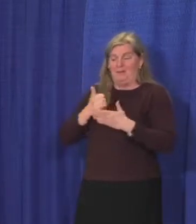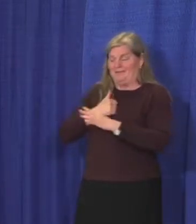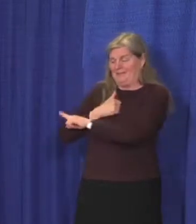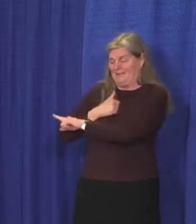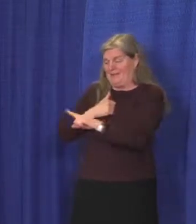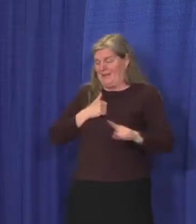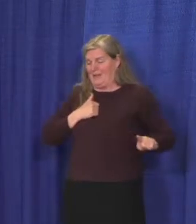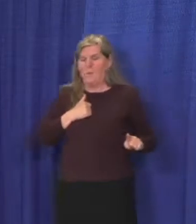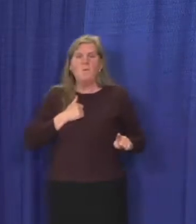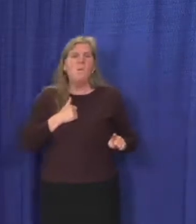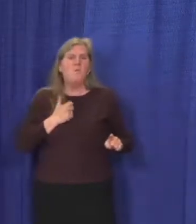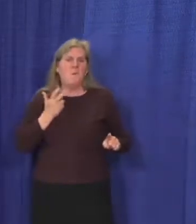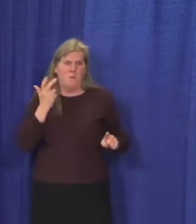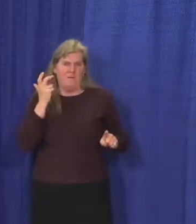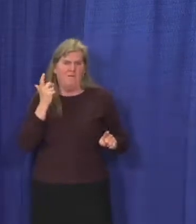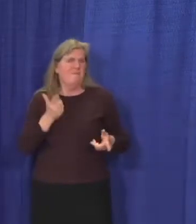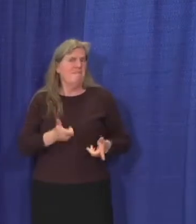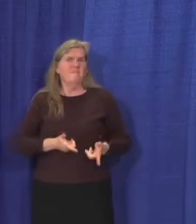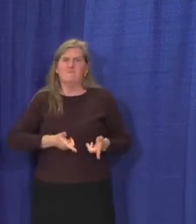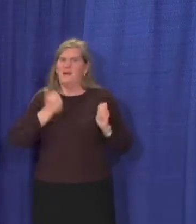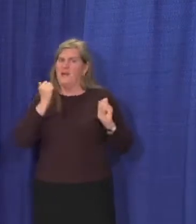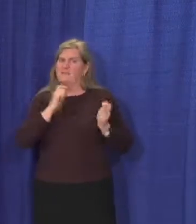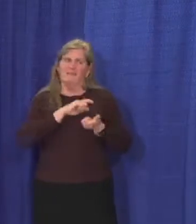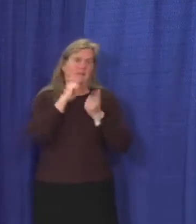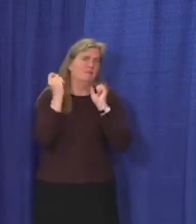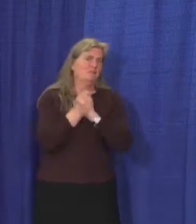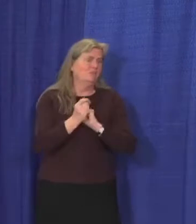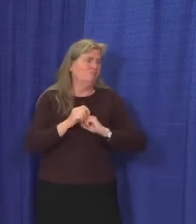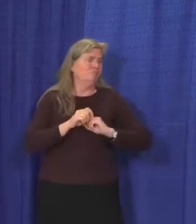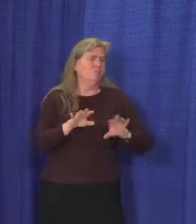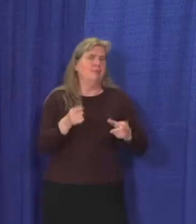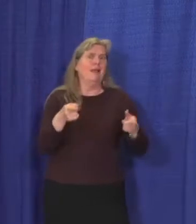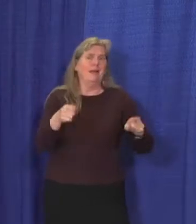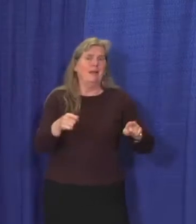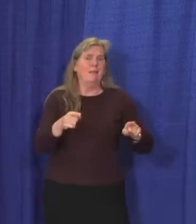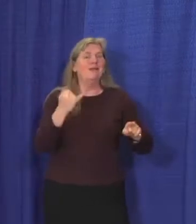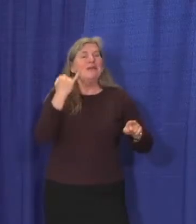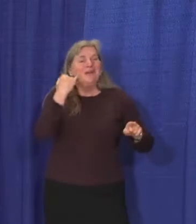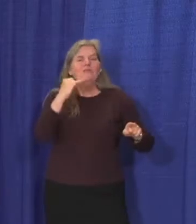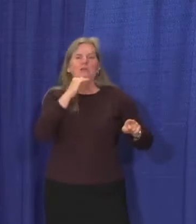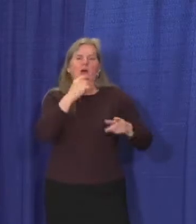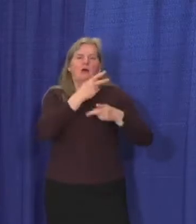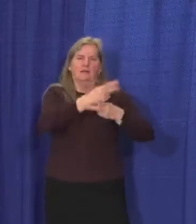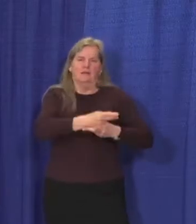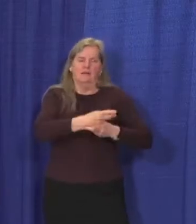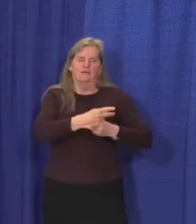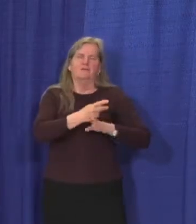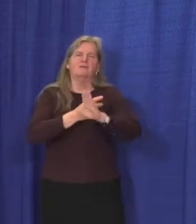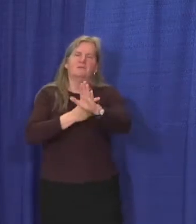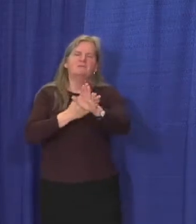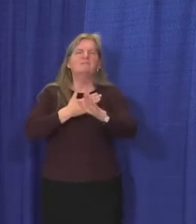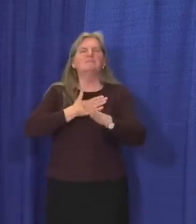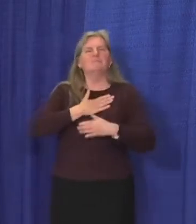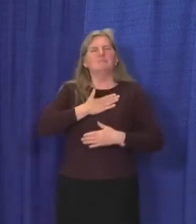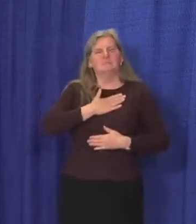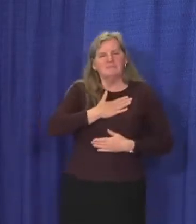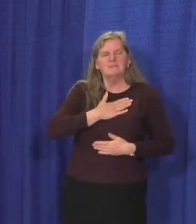watching developments and other jurisdiction how quickly things can change.